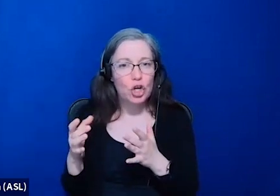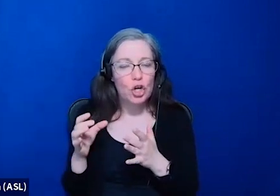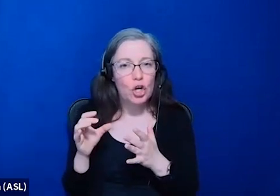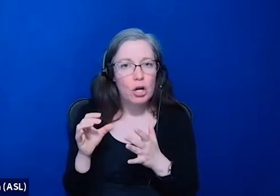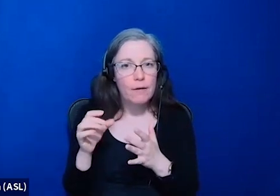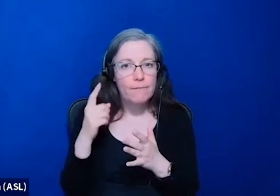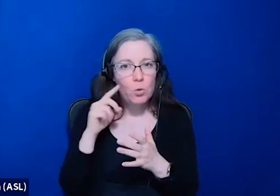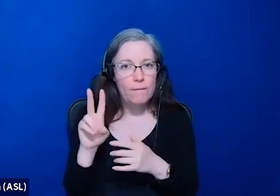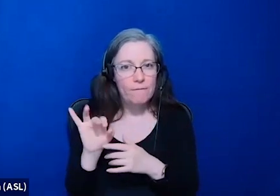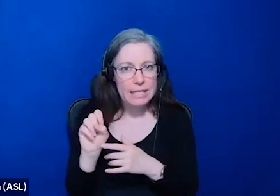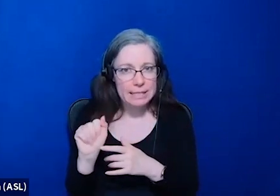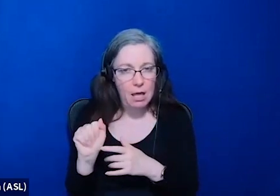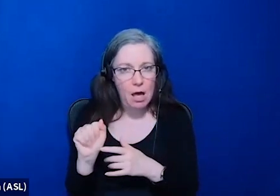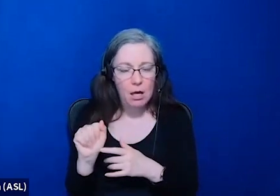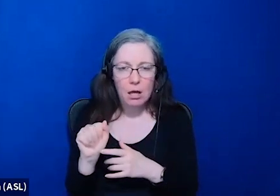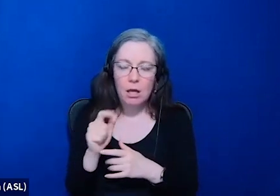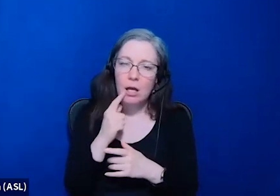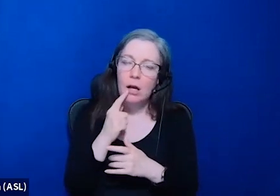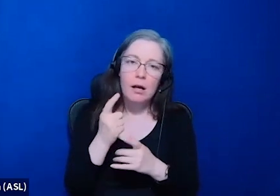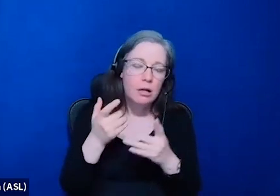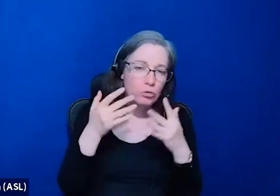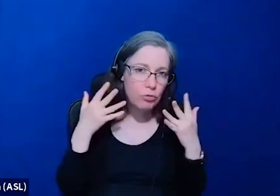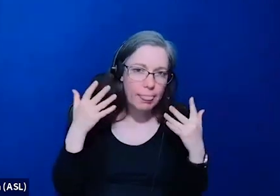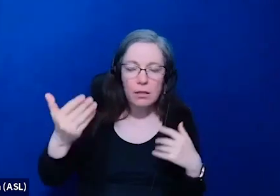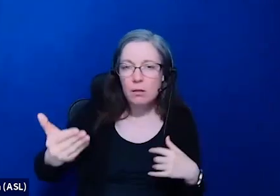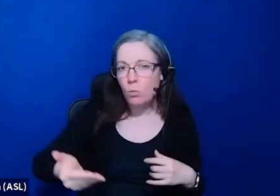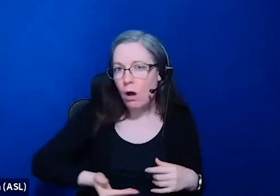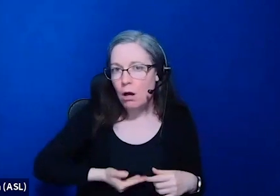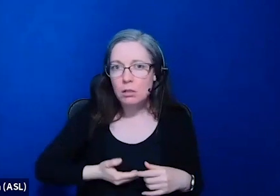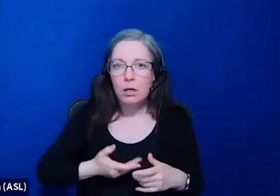He was extremely hospitable and extremely curious